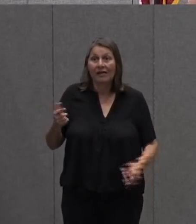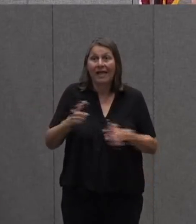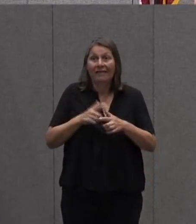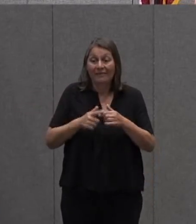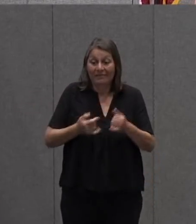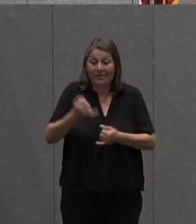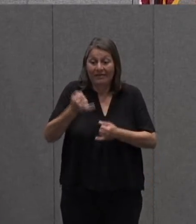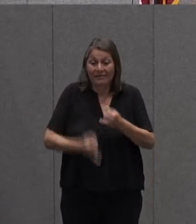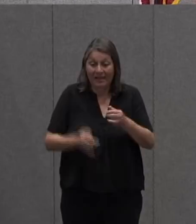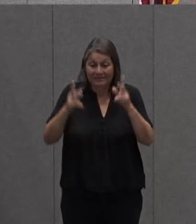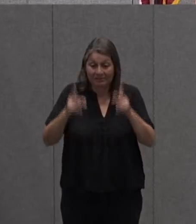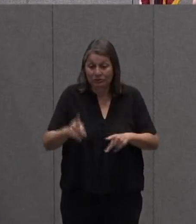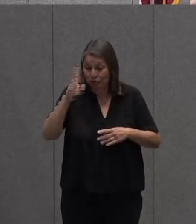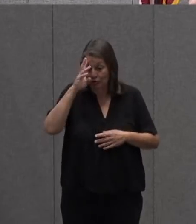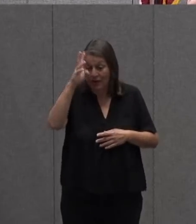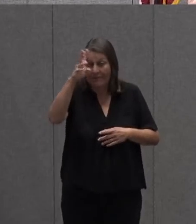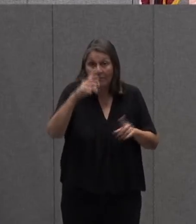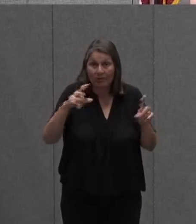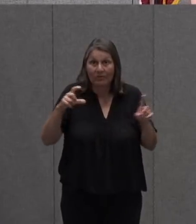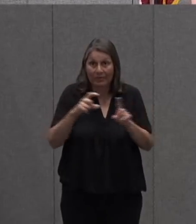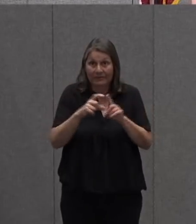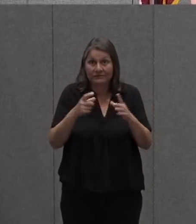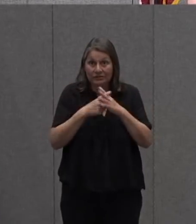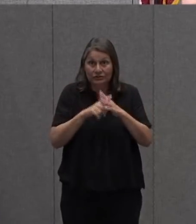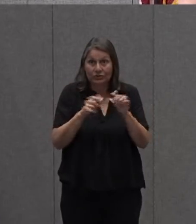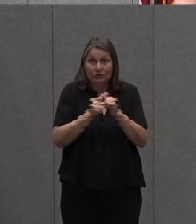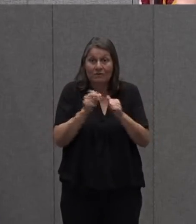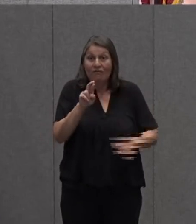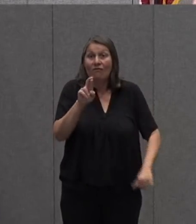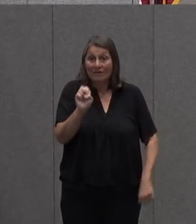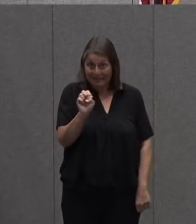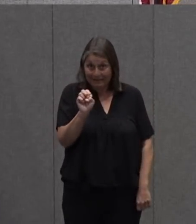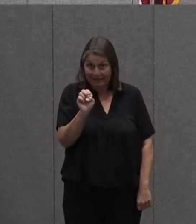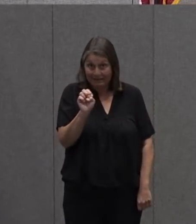to come up with a word with RE as the prefix,